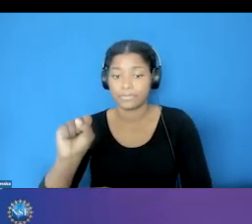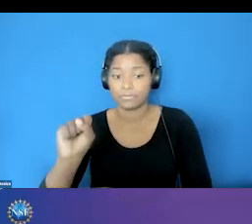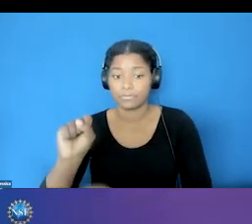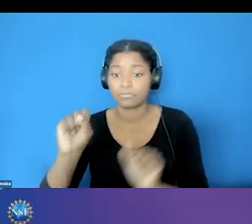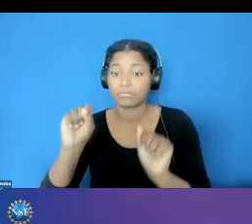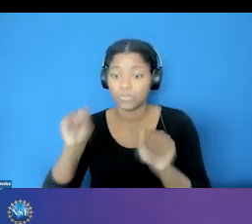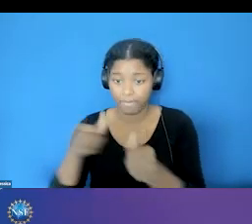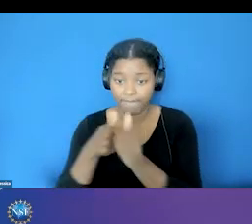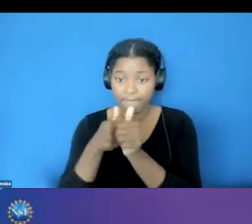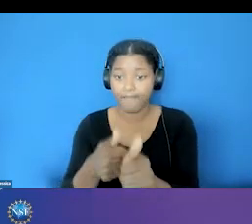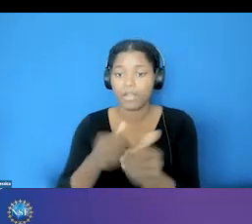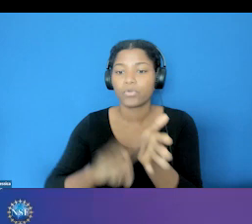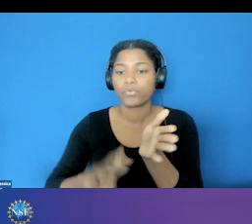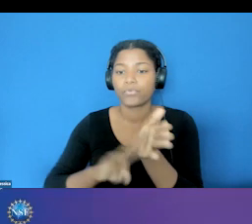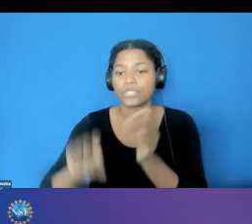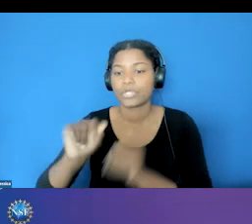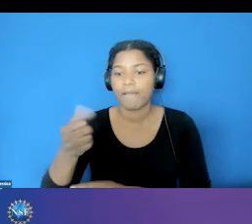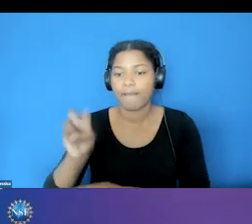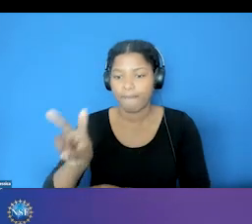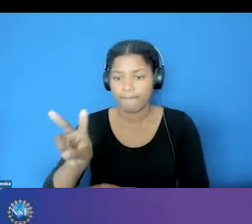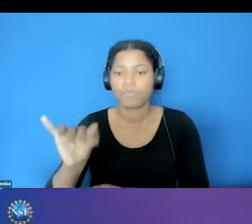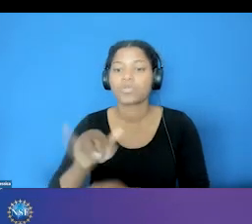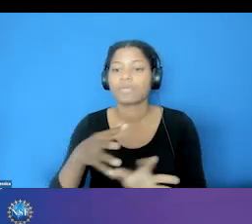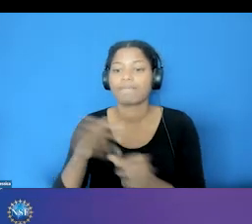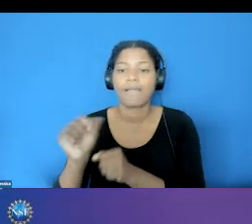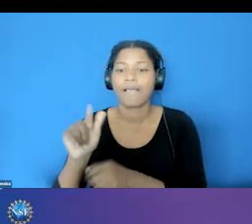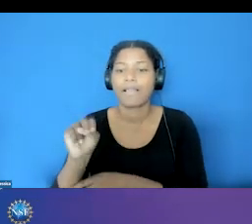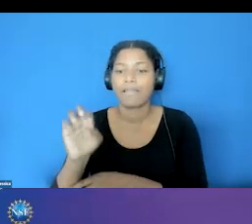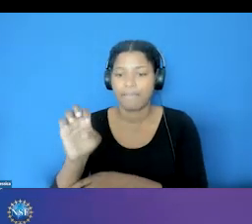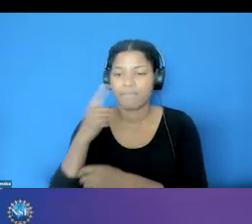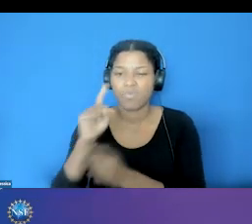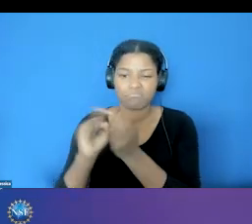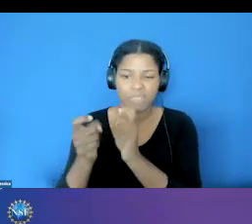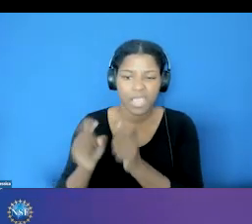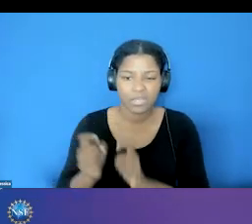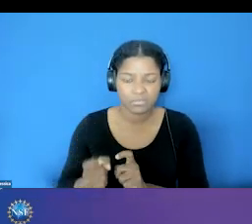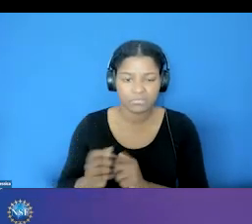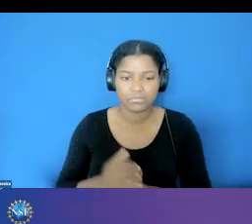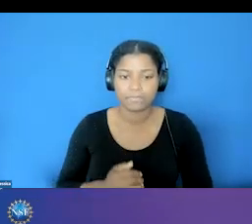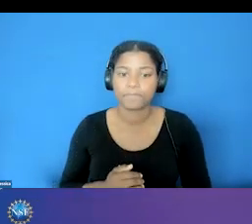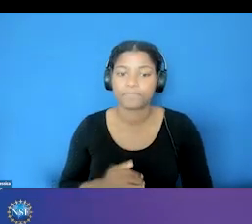Okay? You want to follow Research.gov and FastLane for directions and edits.